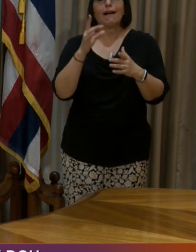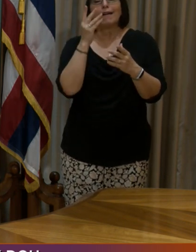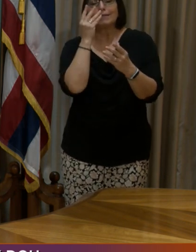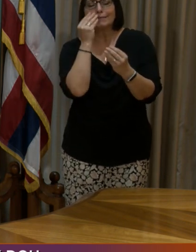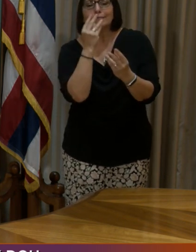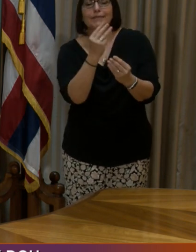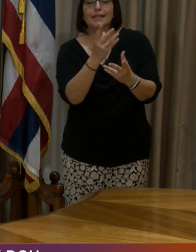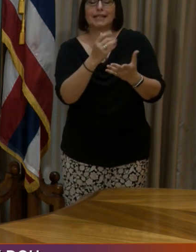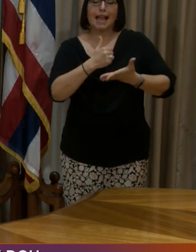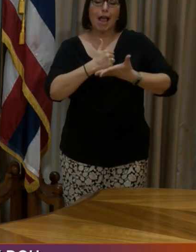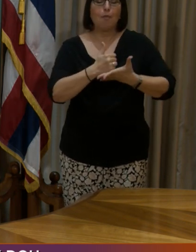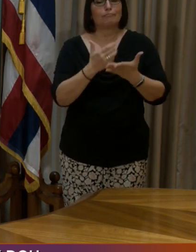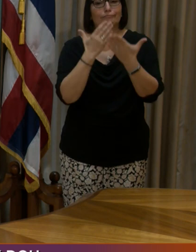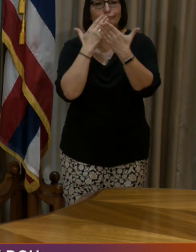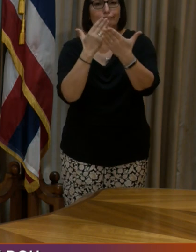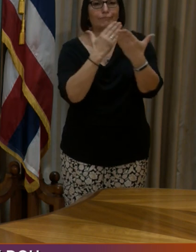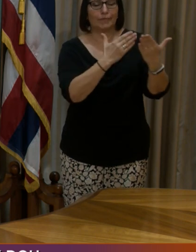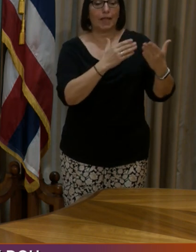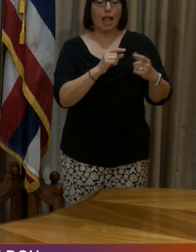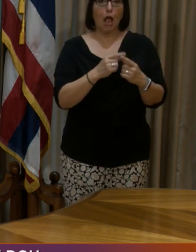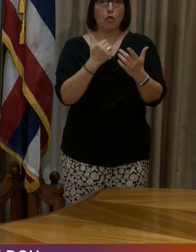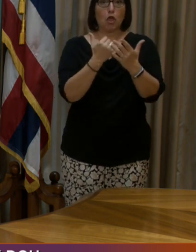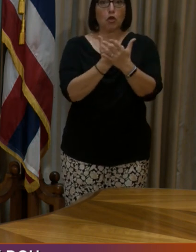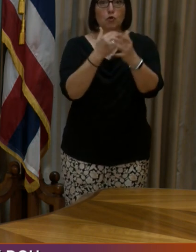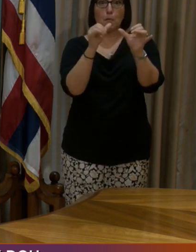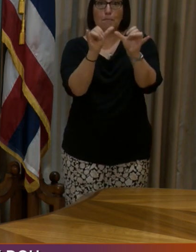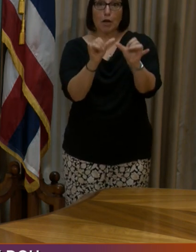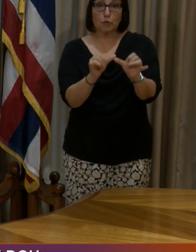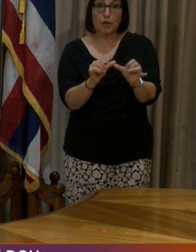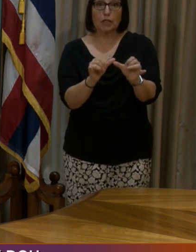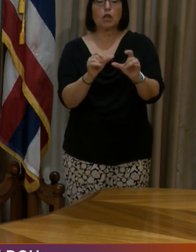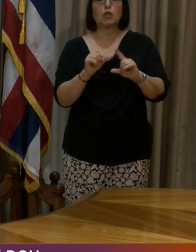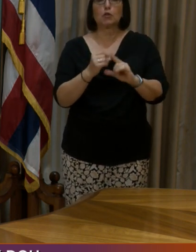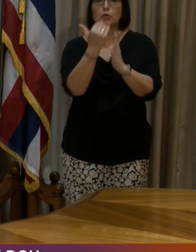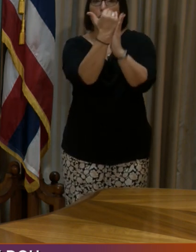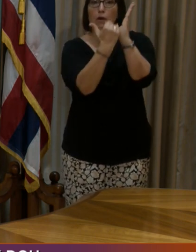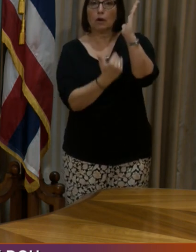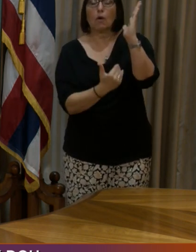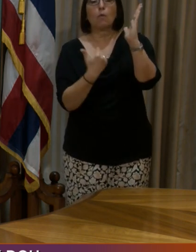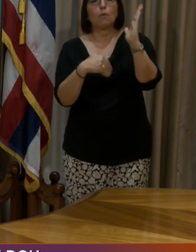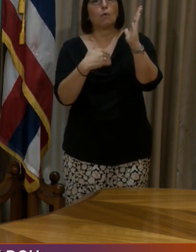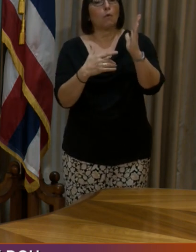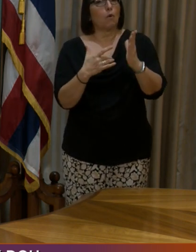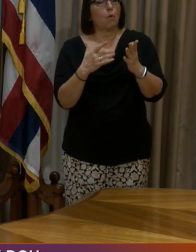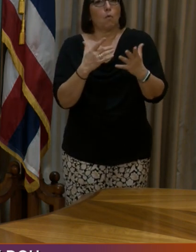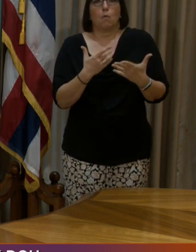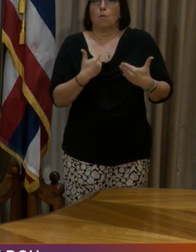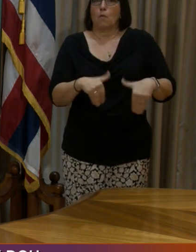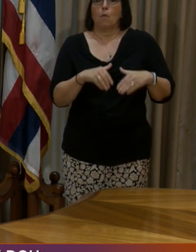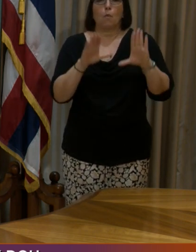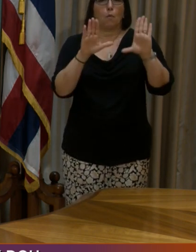LEADERSHIP AND THE GUIDANCE. TOP THE DEPARTMENT OF HEALTH'S NEW METRICS ARE WELCOME TOOL